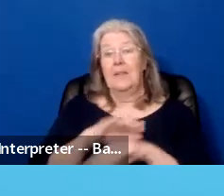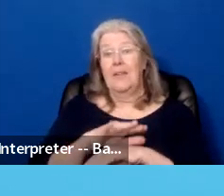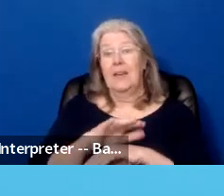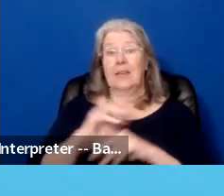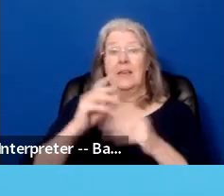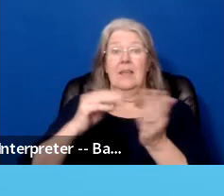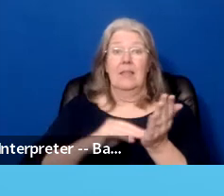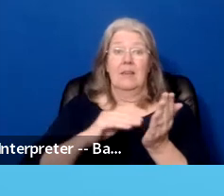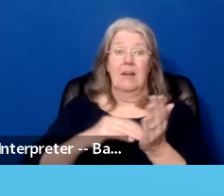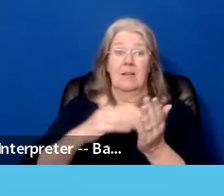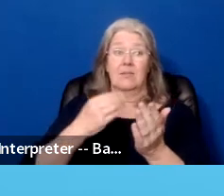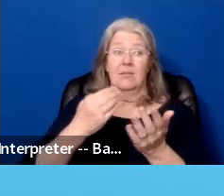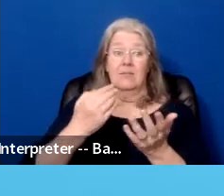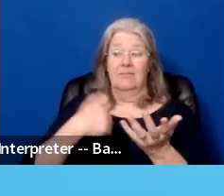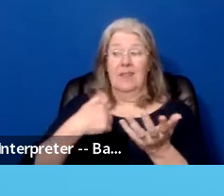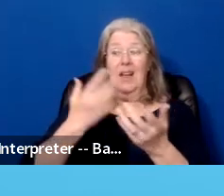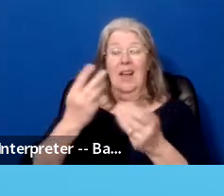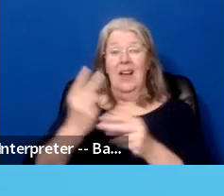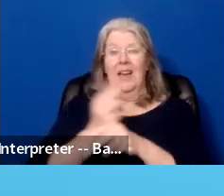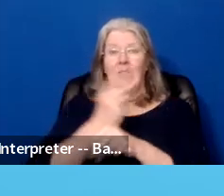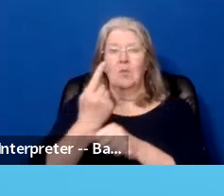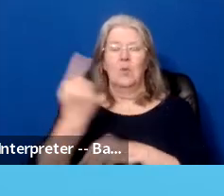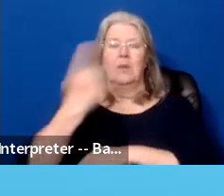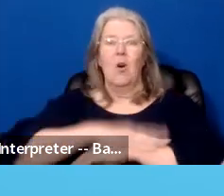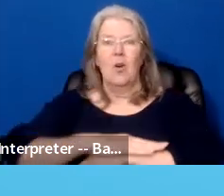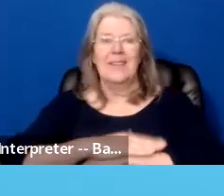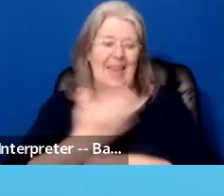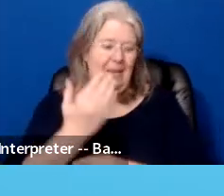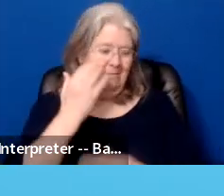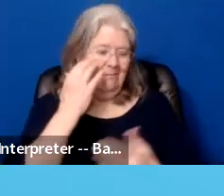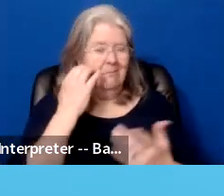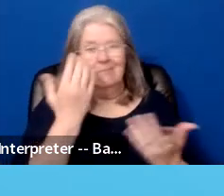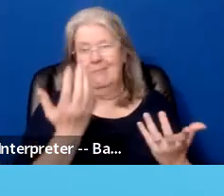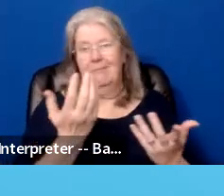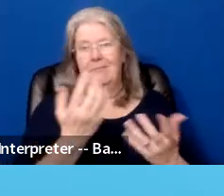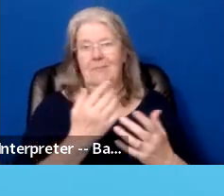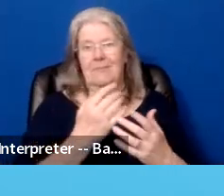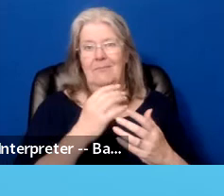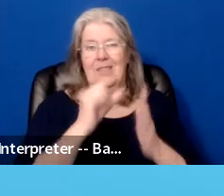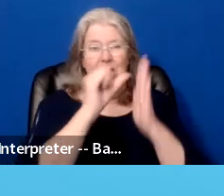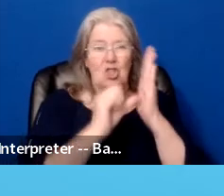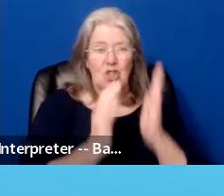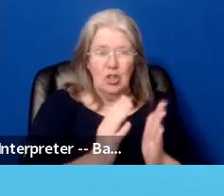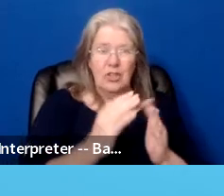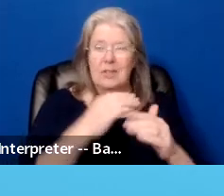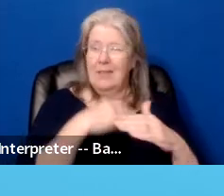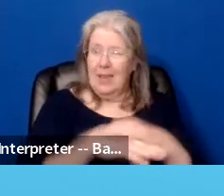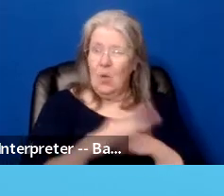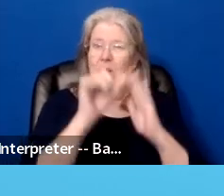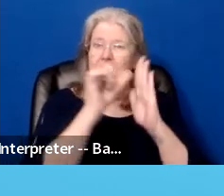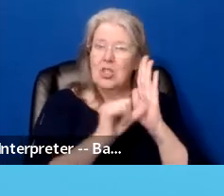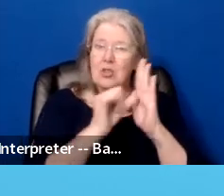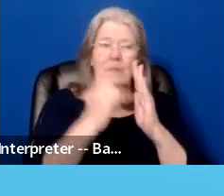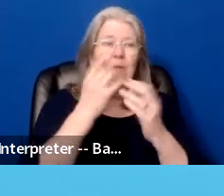wear one you, know, all day long and surgeons who go into surgery for hours at a time wear